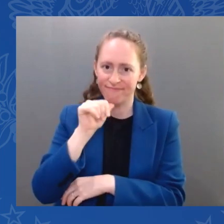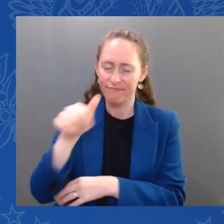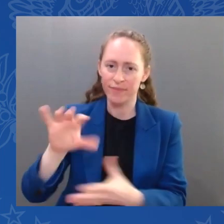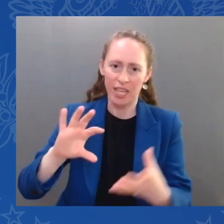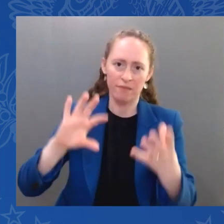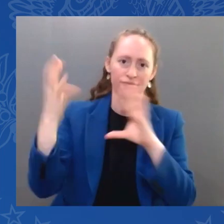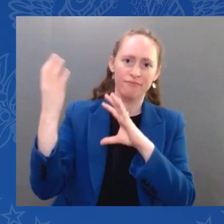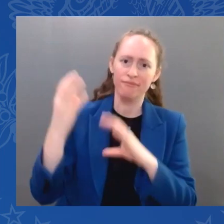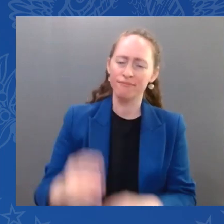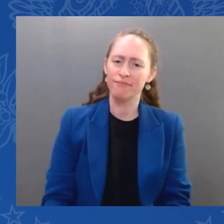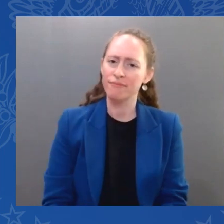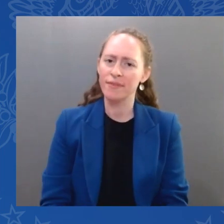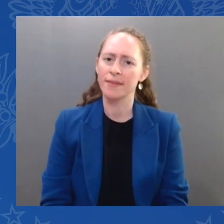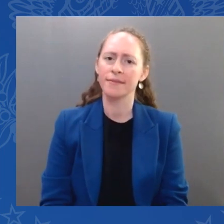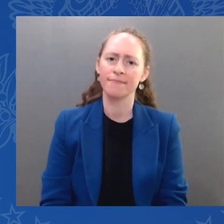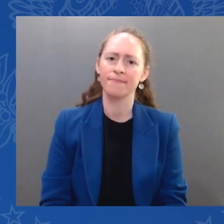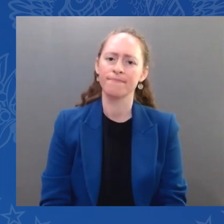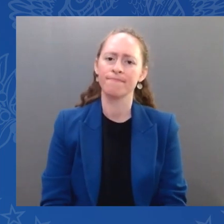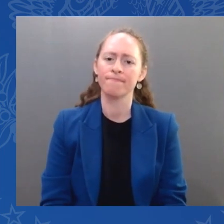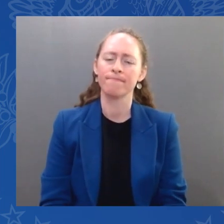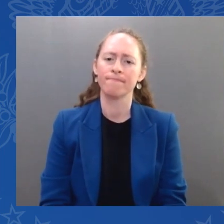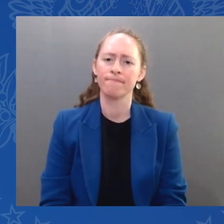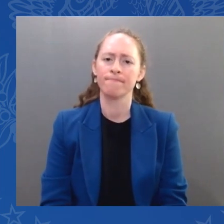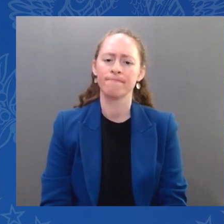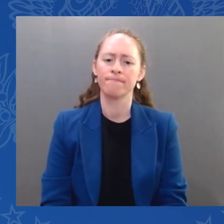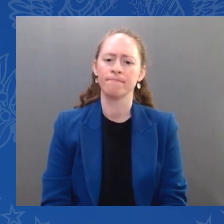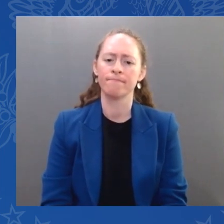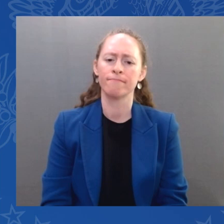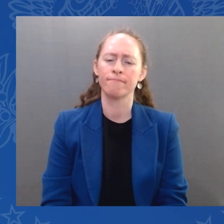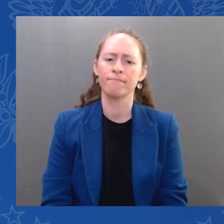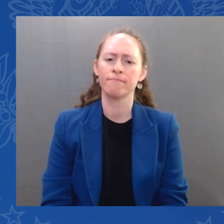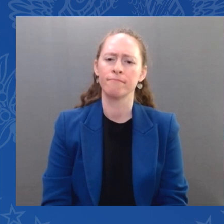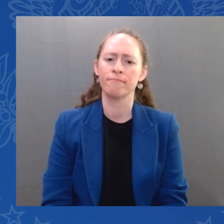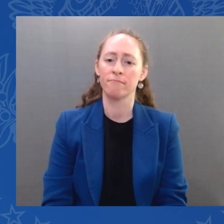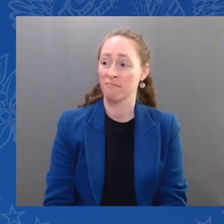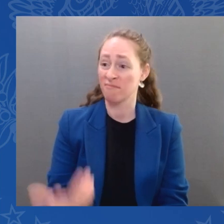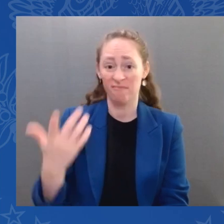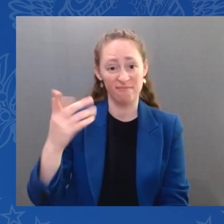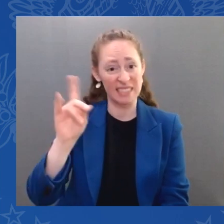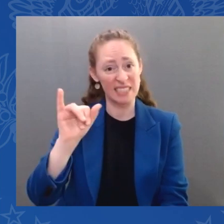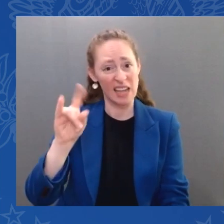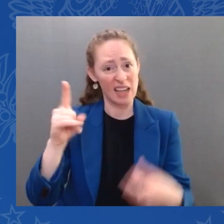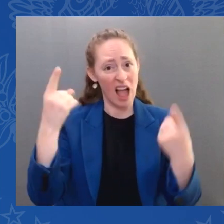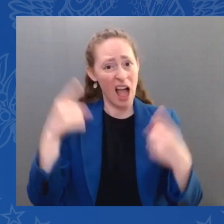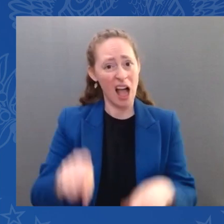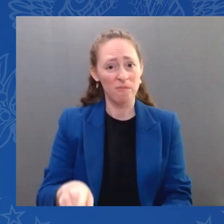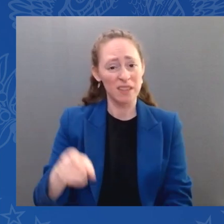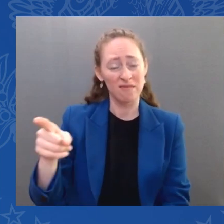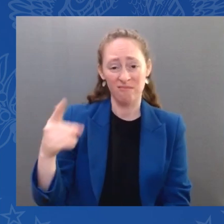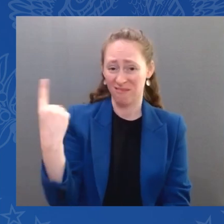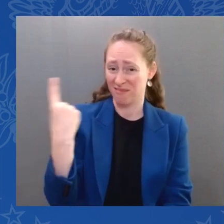is that an individual armed with a weapon of war walked in with cameras rolling and massacred them